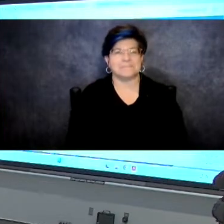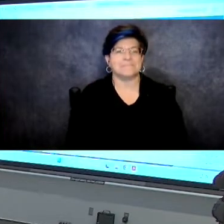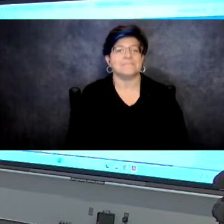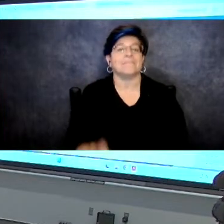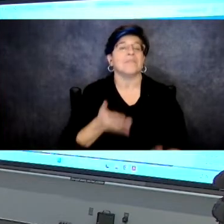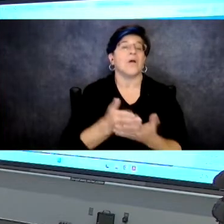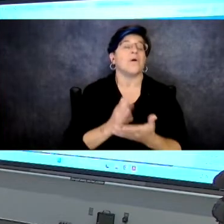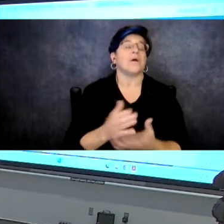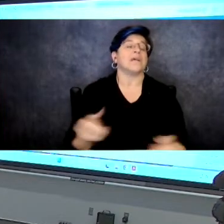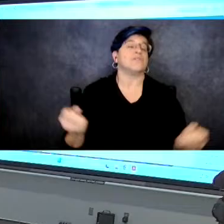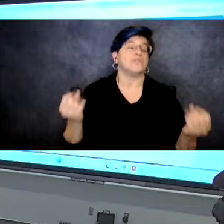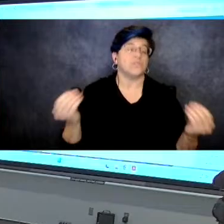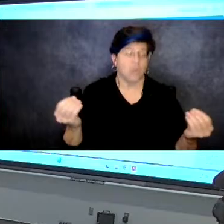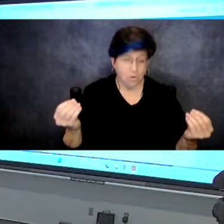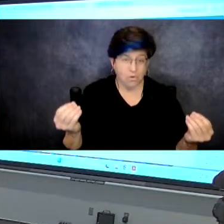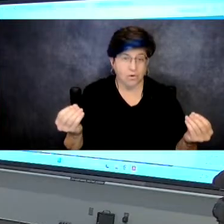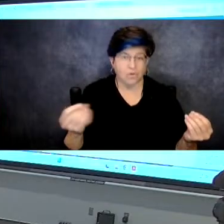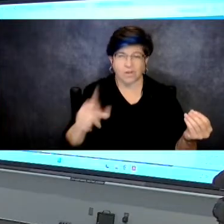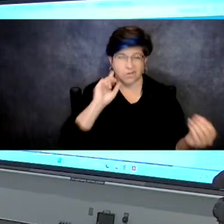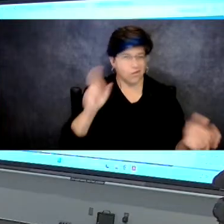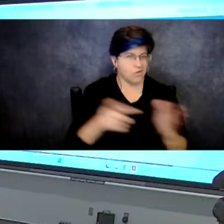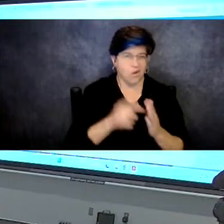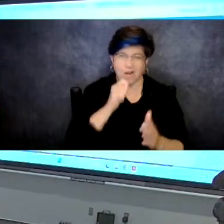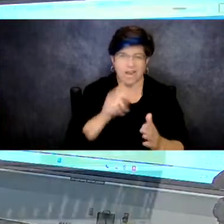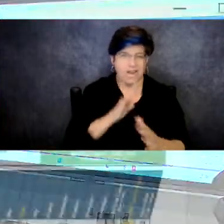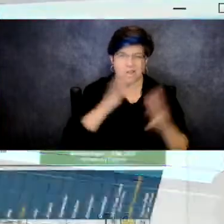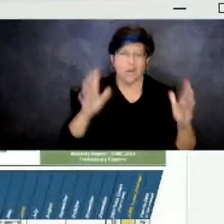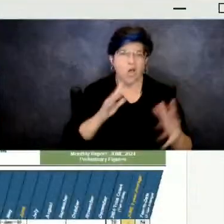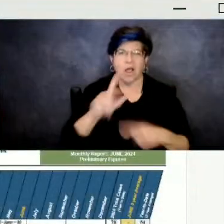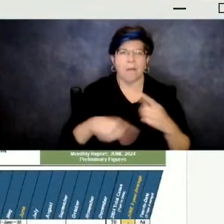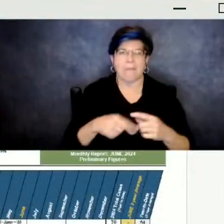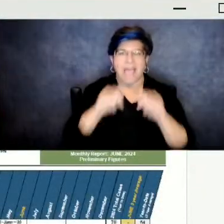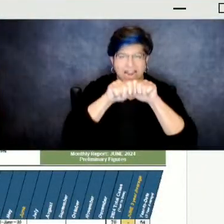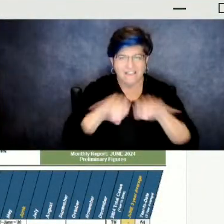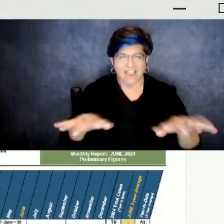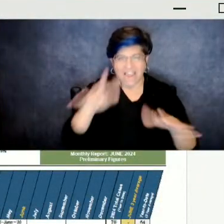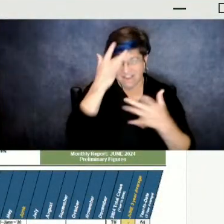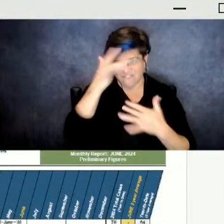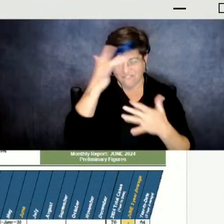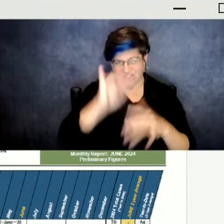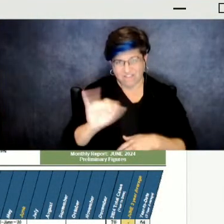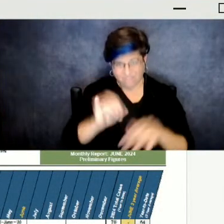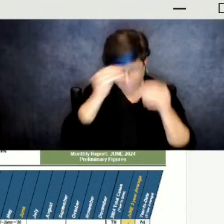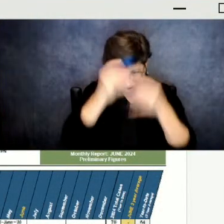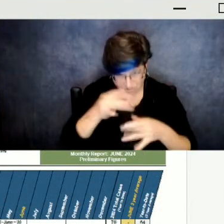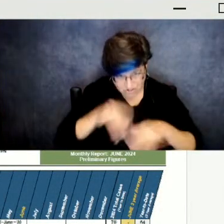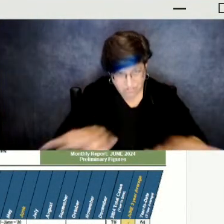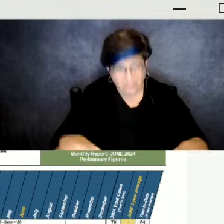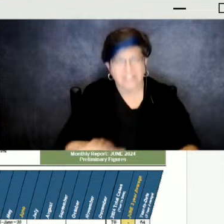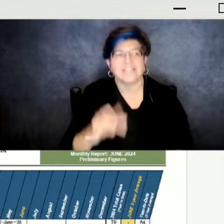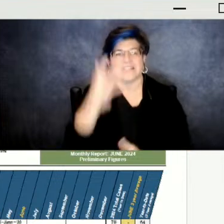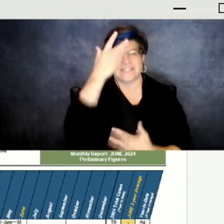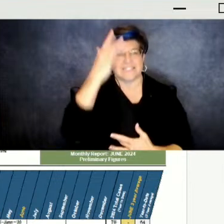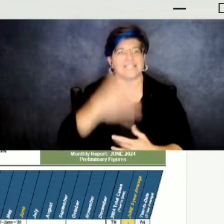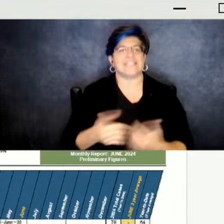THANK YOU. ALL RIGHT SO SO YOU KNOW AS I